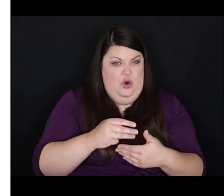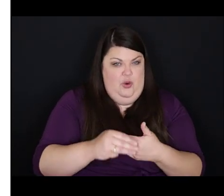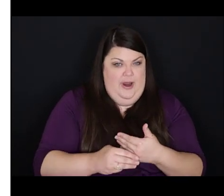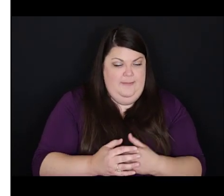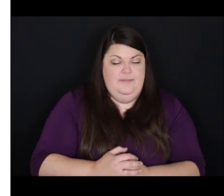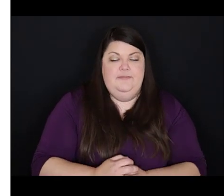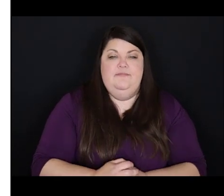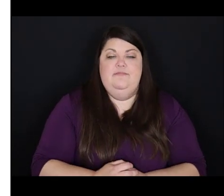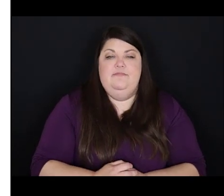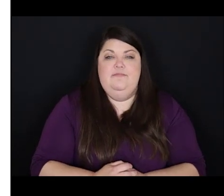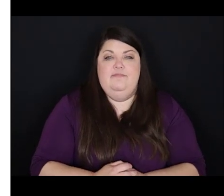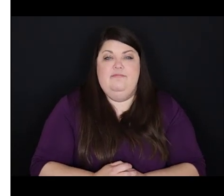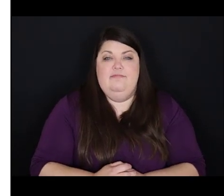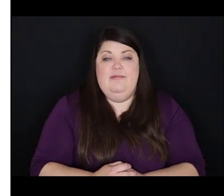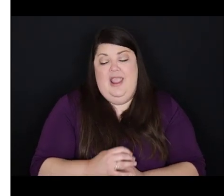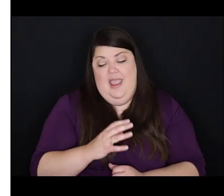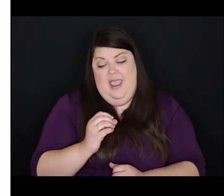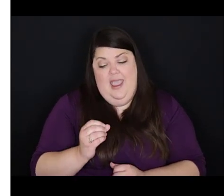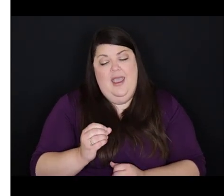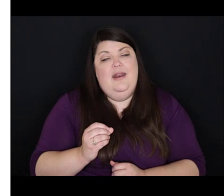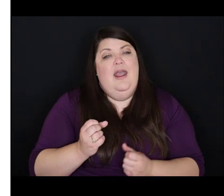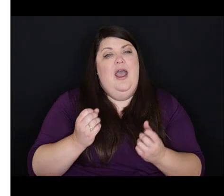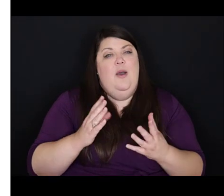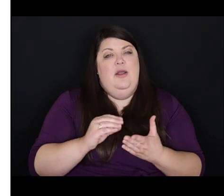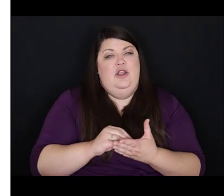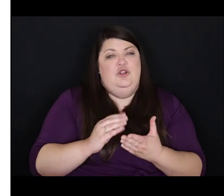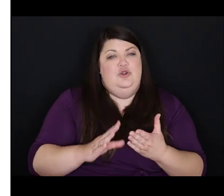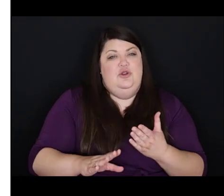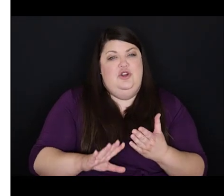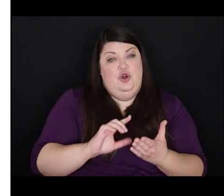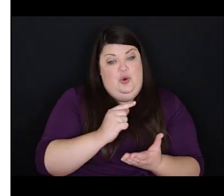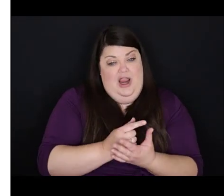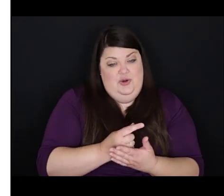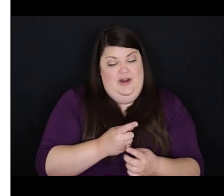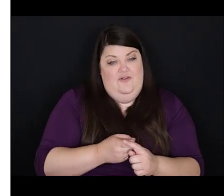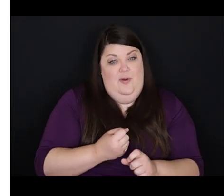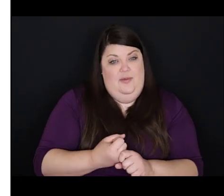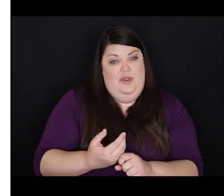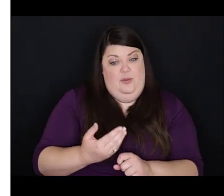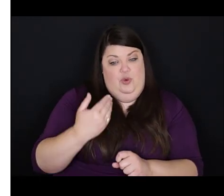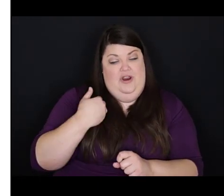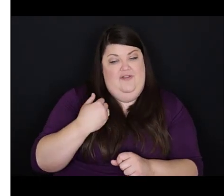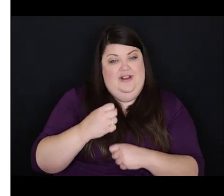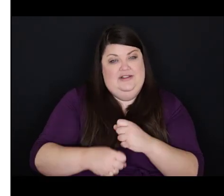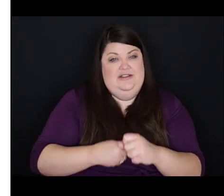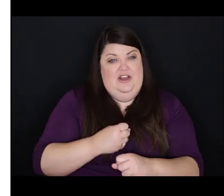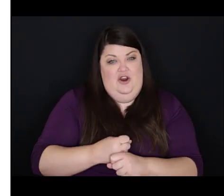students who graduated during the prior year from each of those institutions’ VR degree programs.